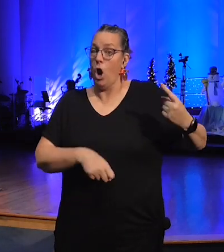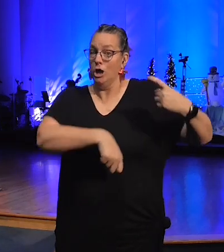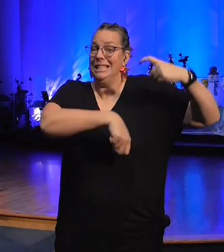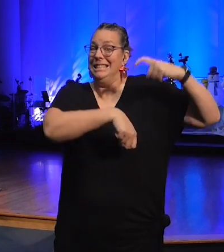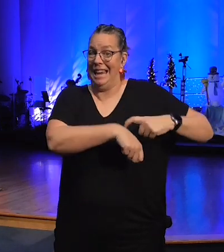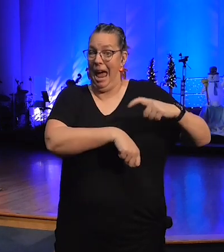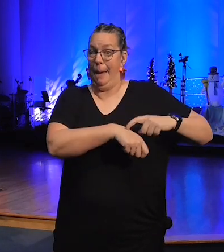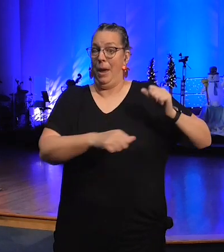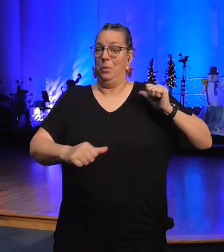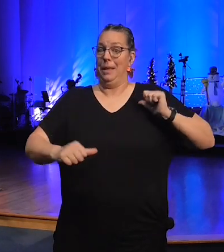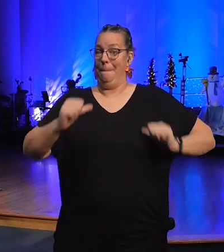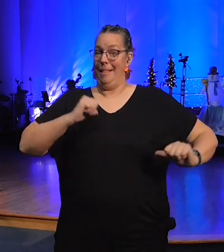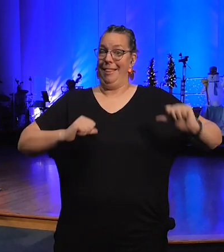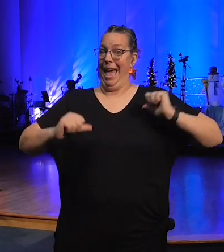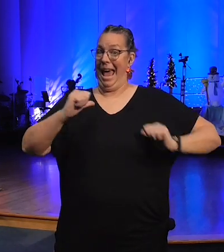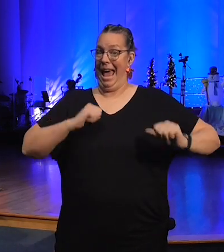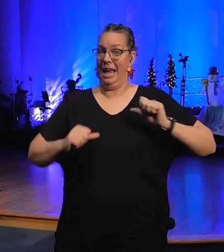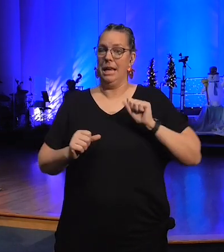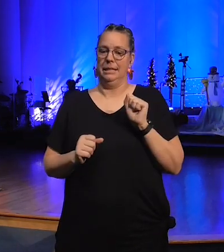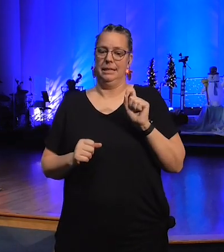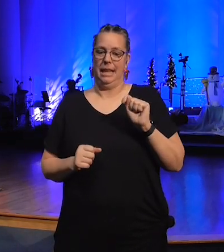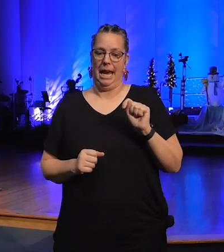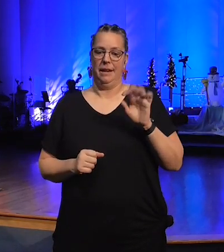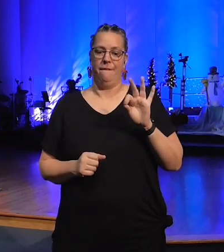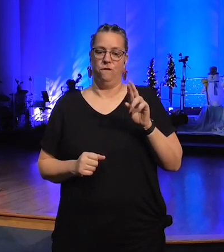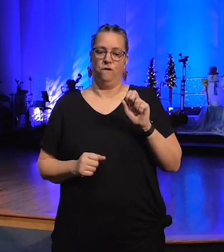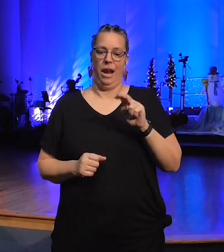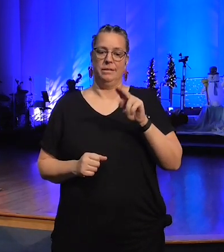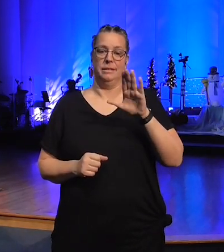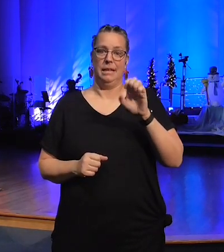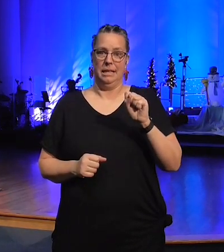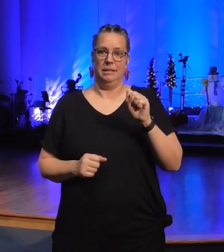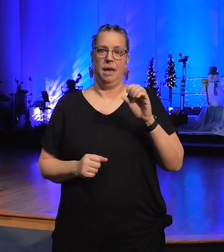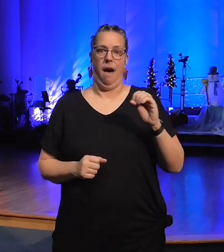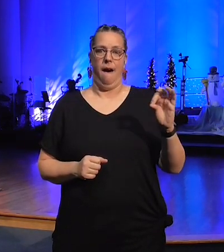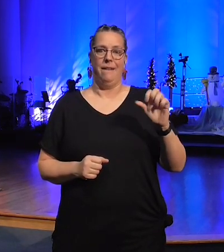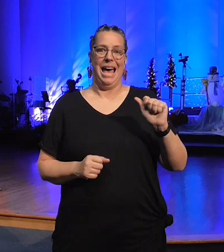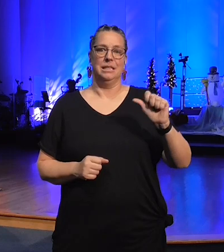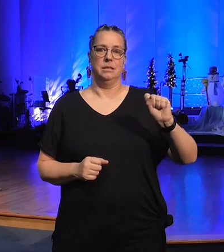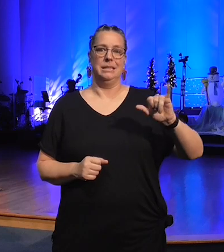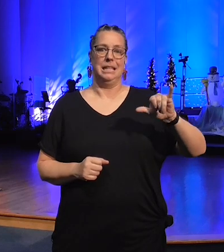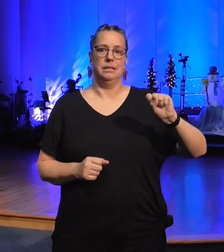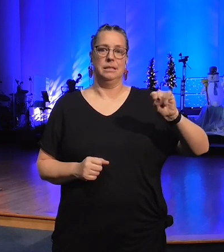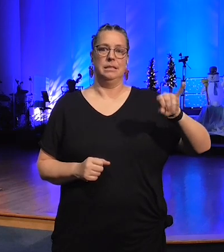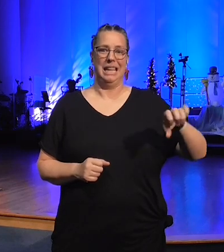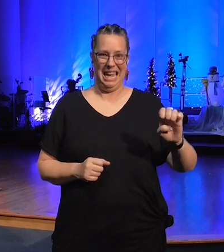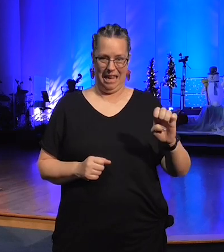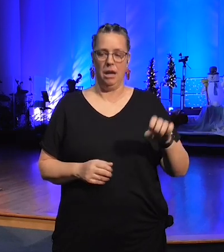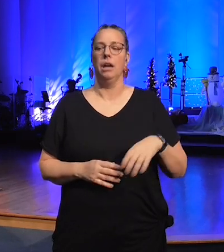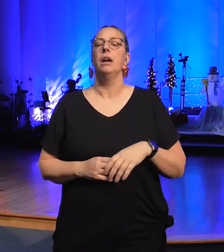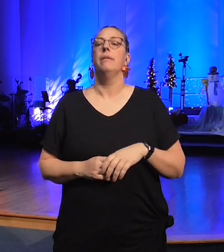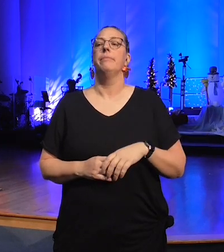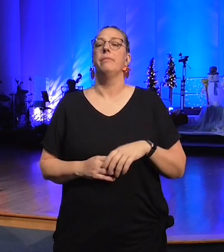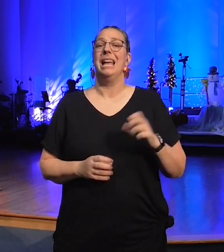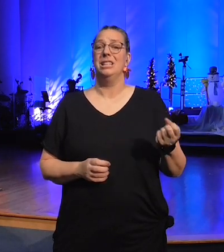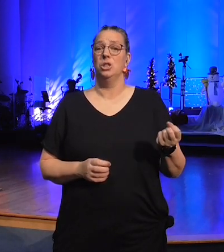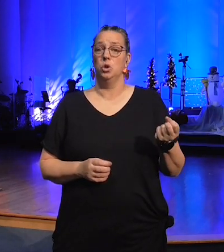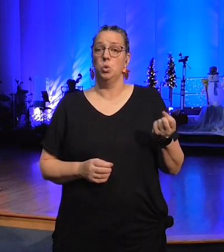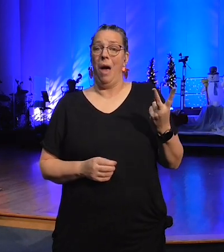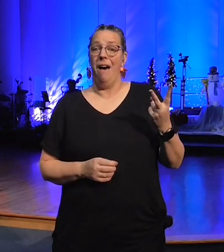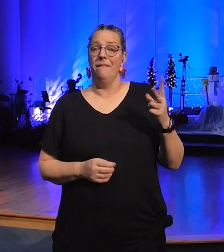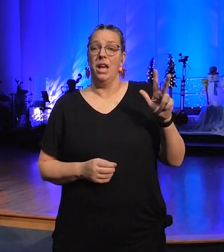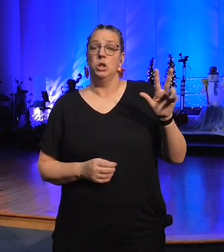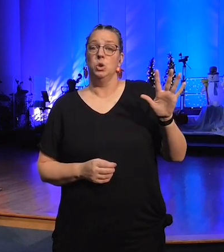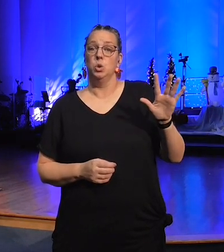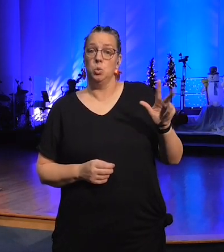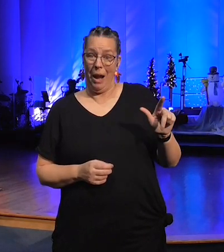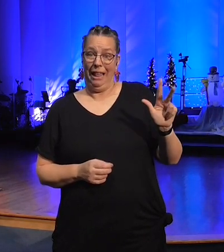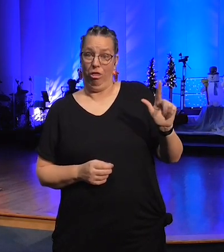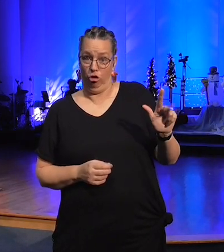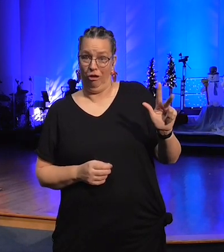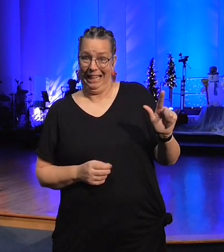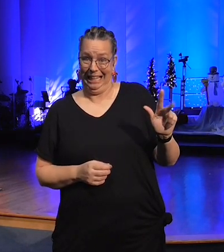years ago uh the first Nativity pageant was put on by St Francis of aisi in 1223 he's credited